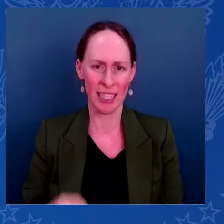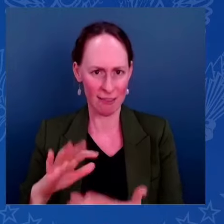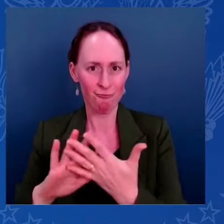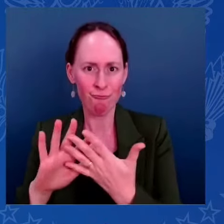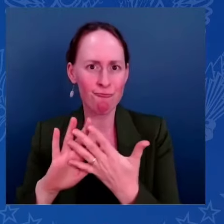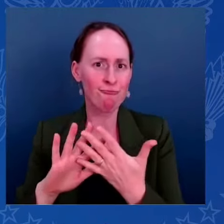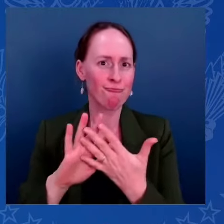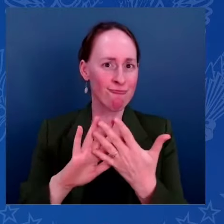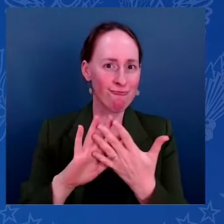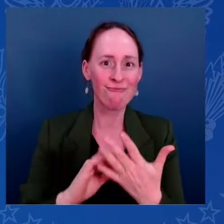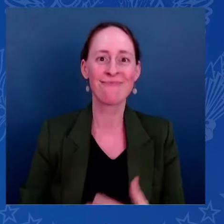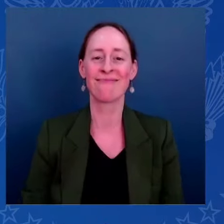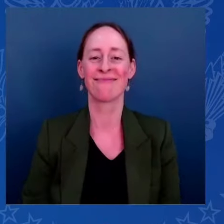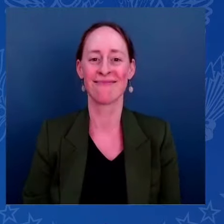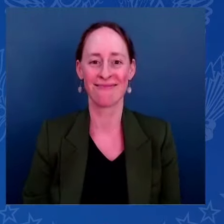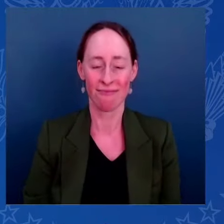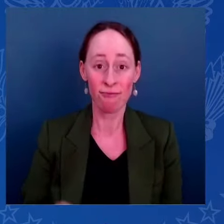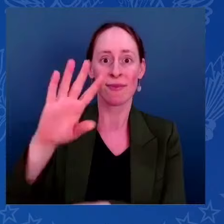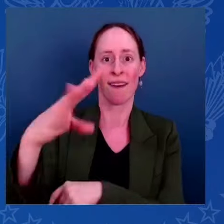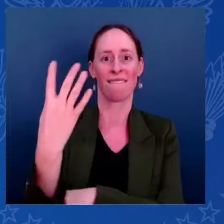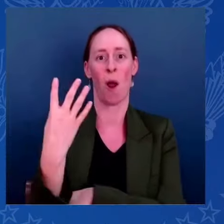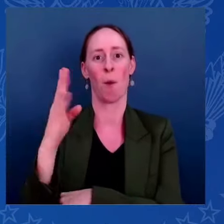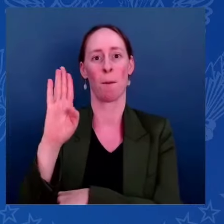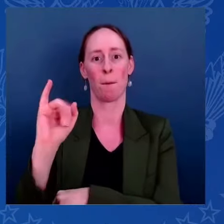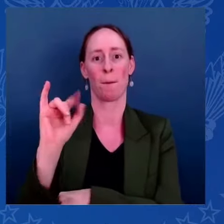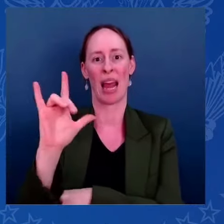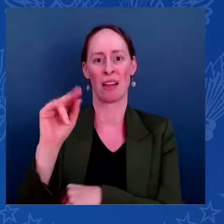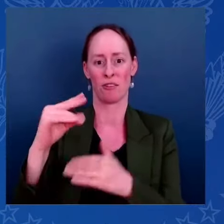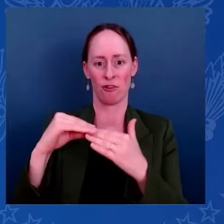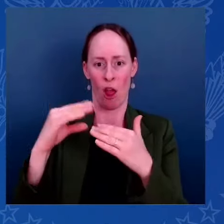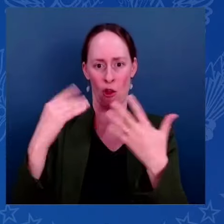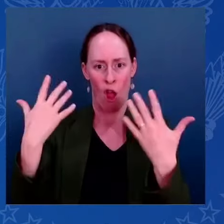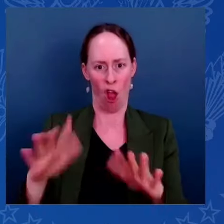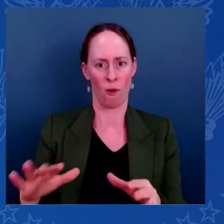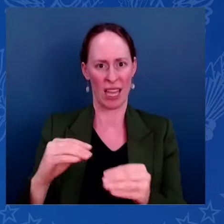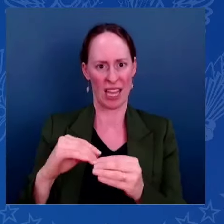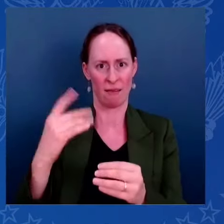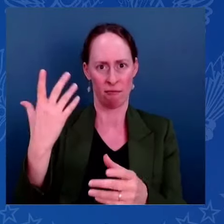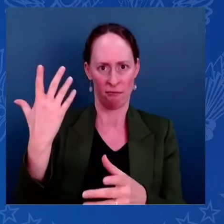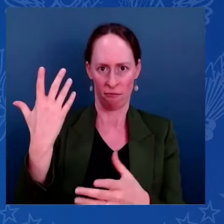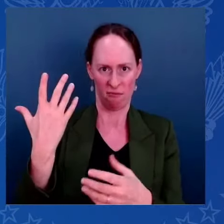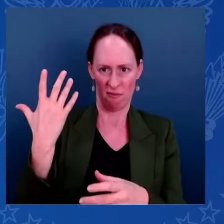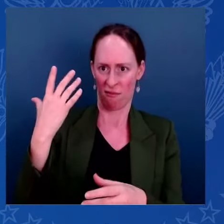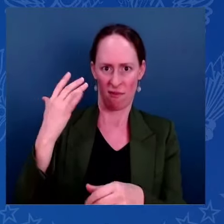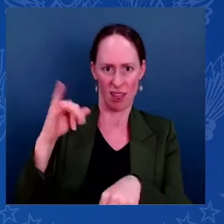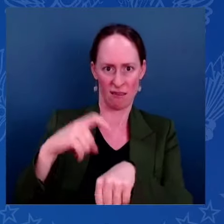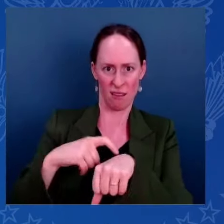from next-generation cancer science innovations to cutting-edge research in cancer disparities